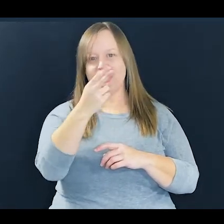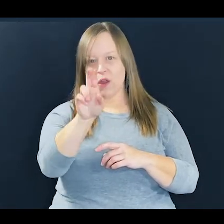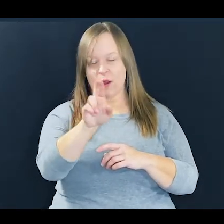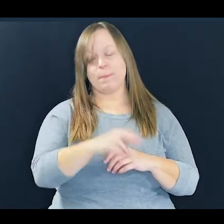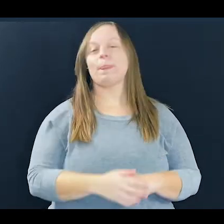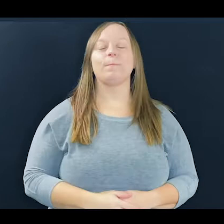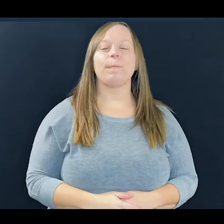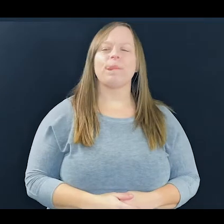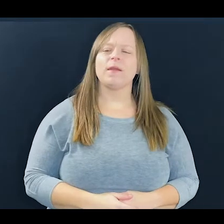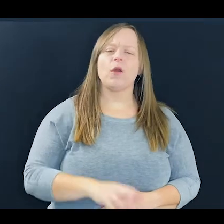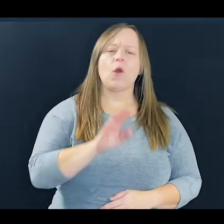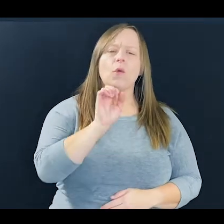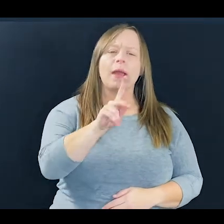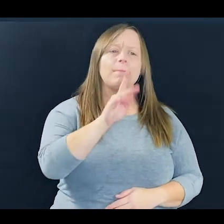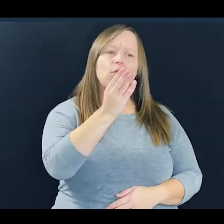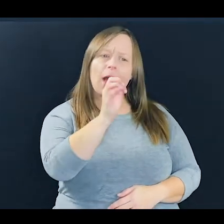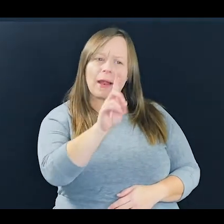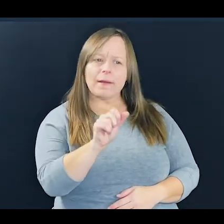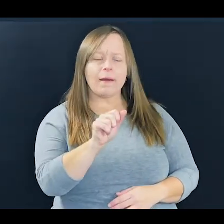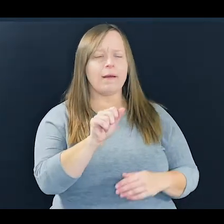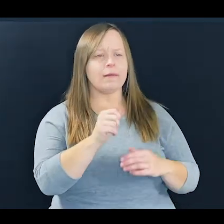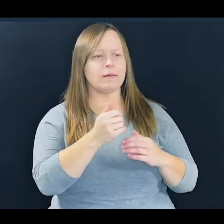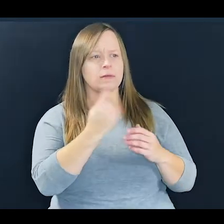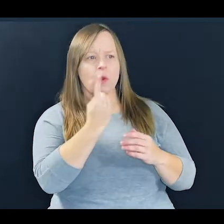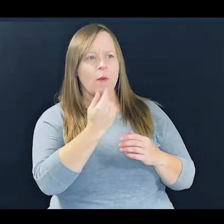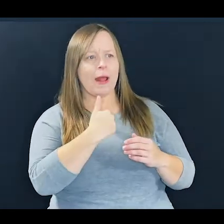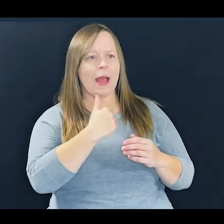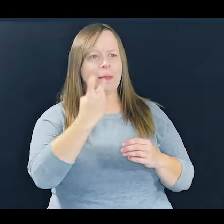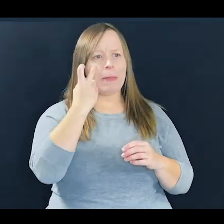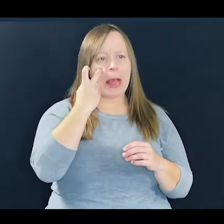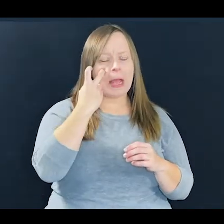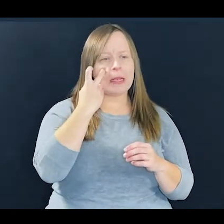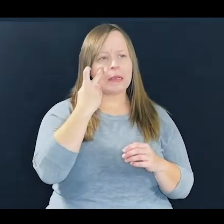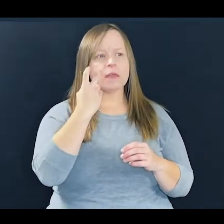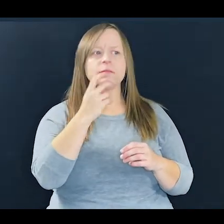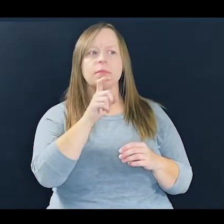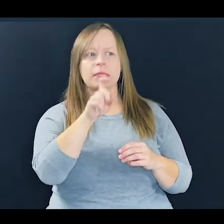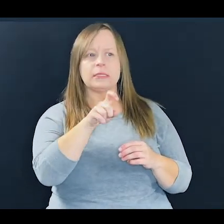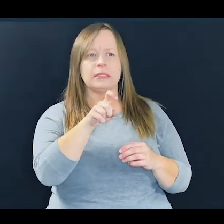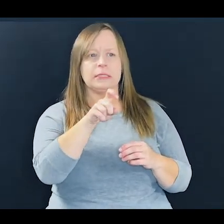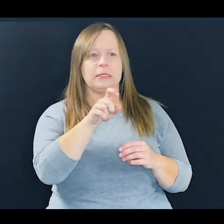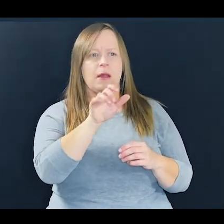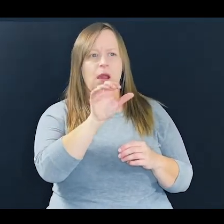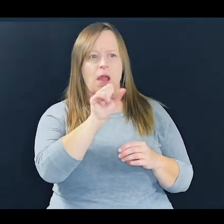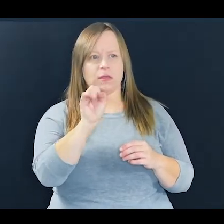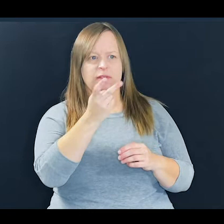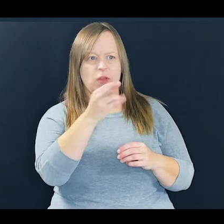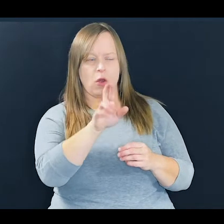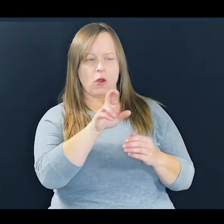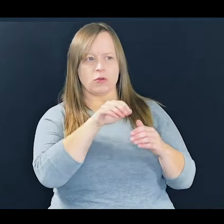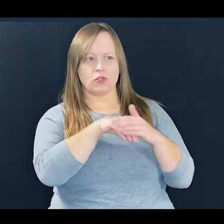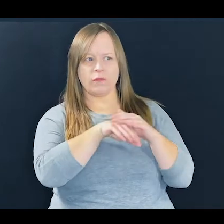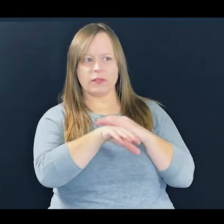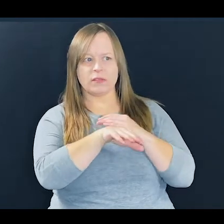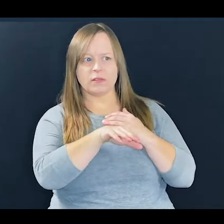And Brenda, if they're someone who does have blindness and they do need ACCES-VR services, is that a possibility